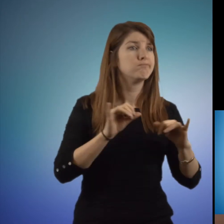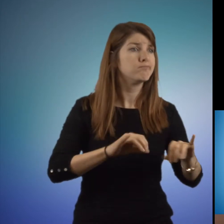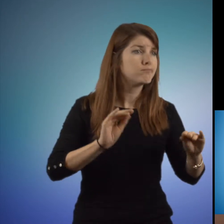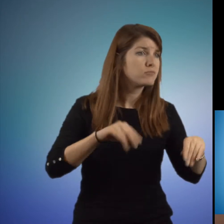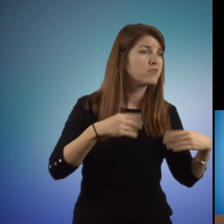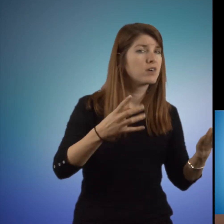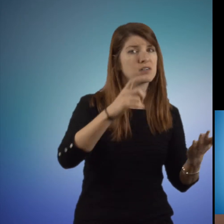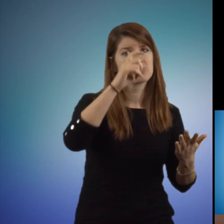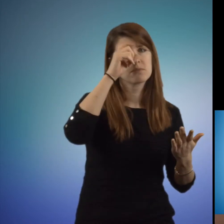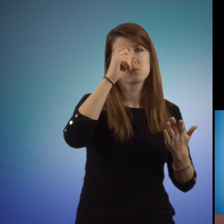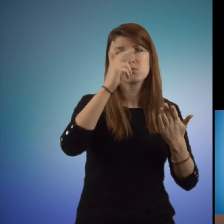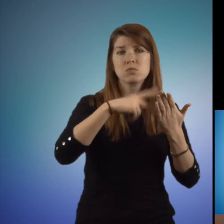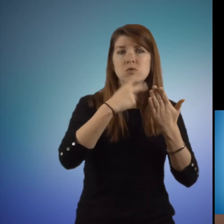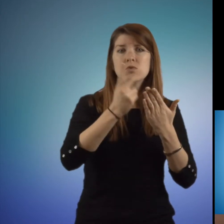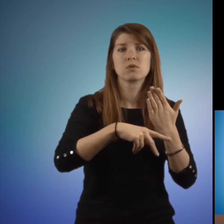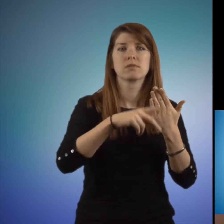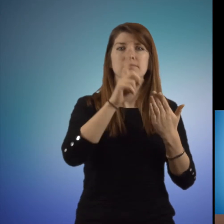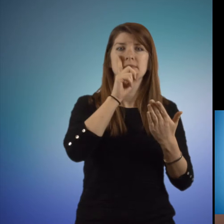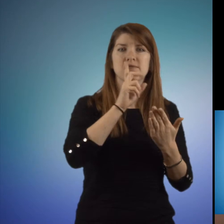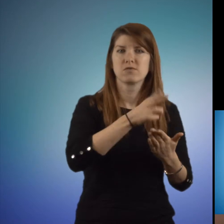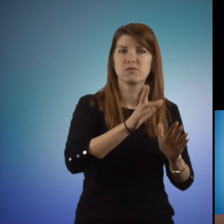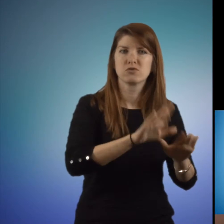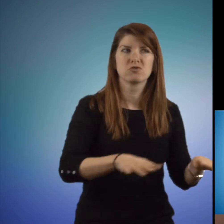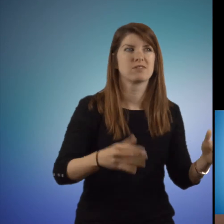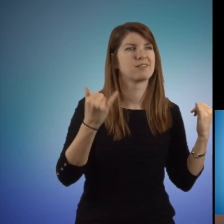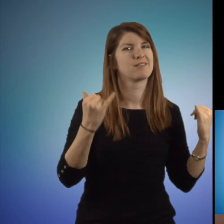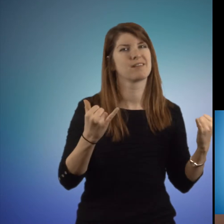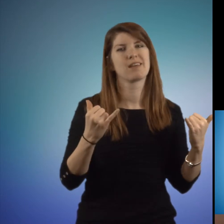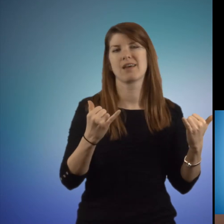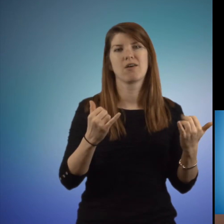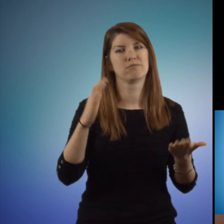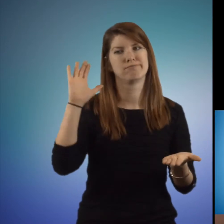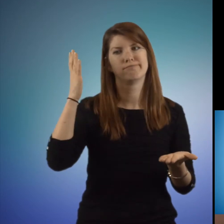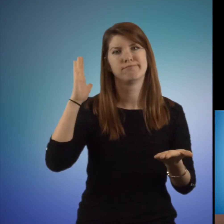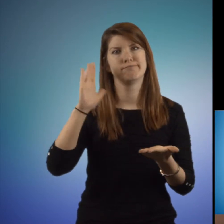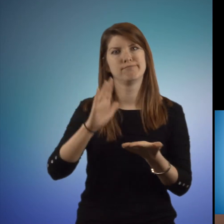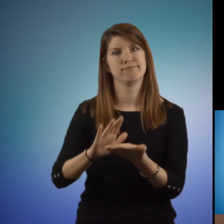of hearing children, those often now have gone by the wayside because they have moved